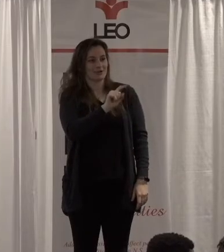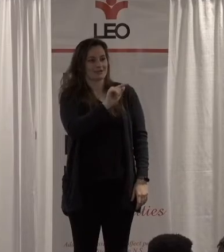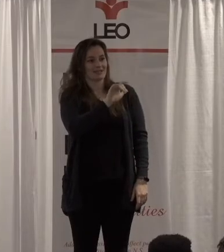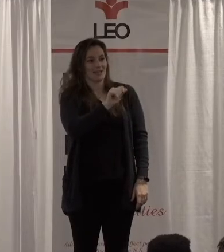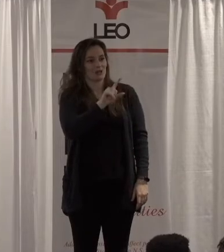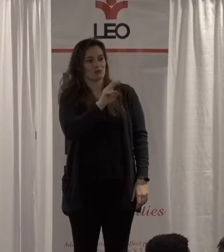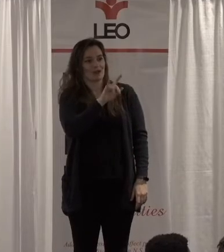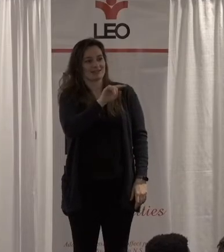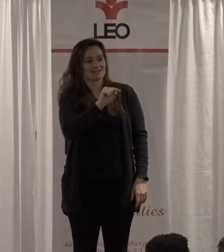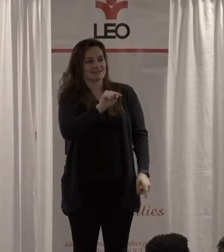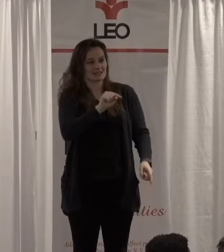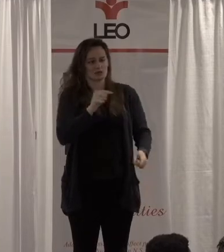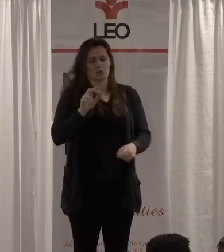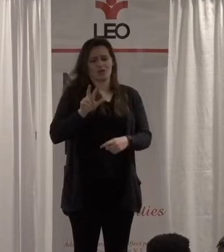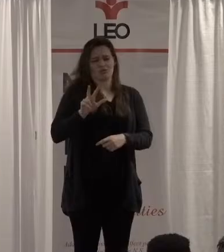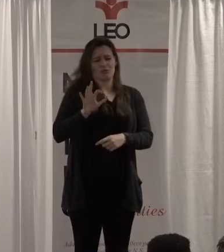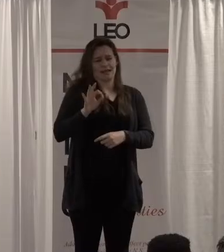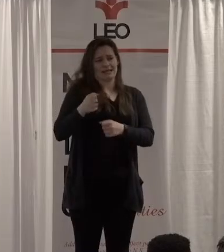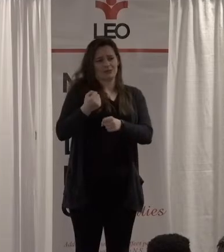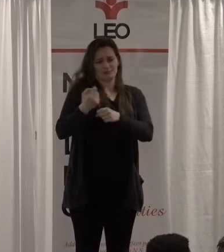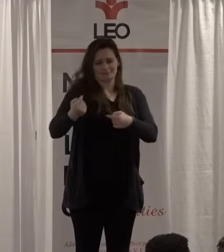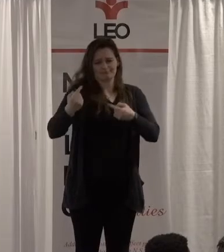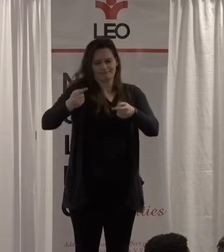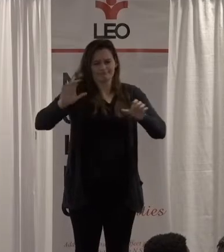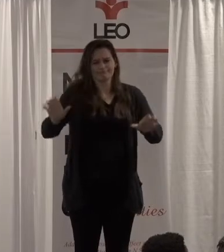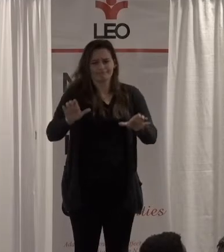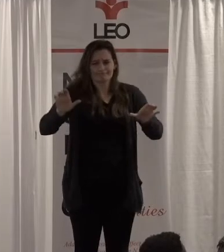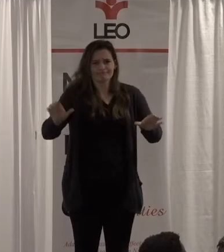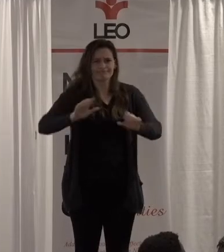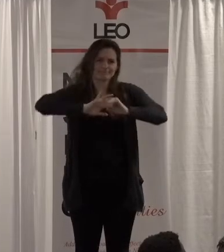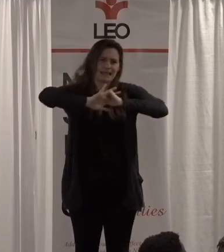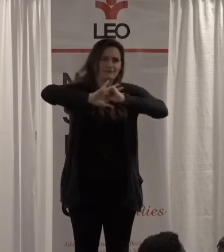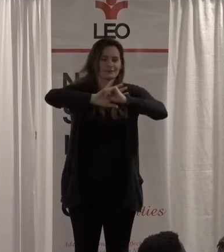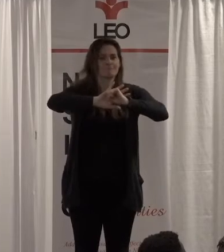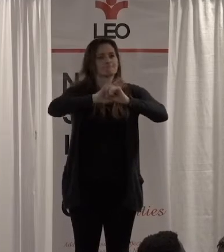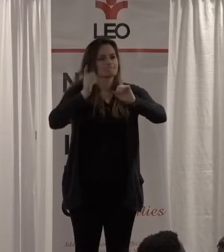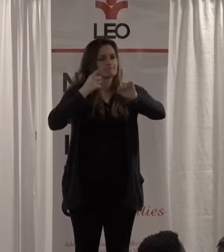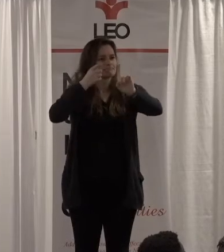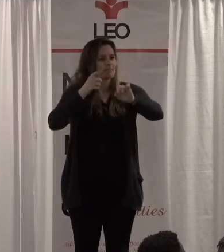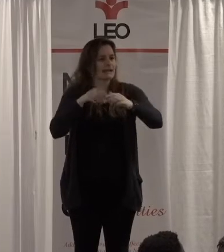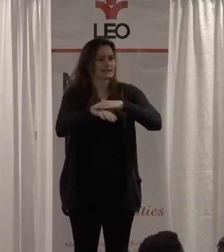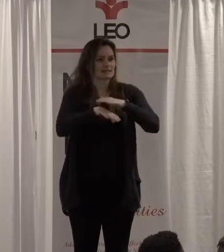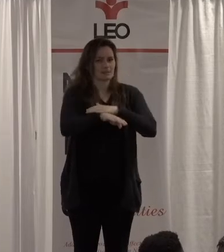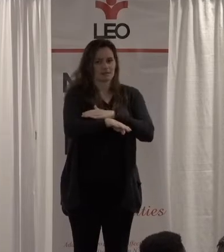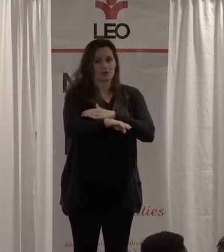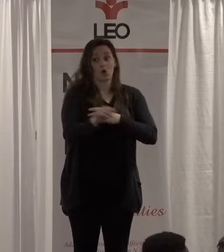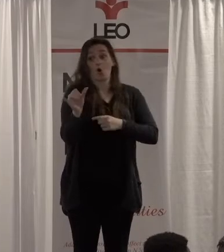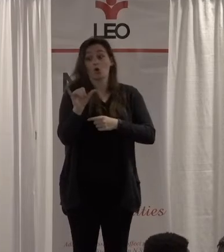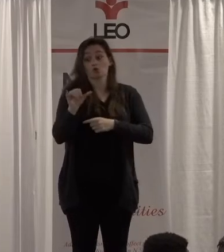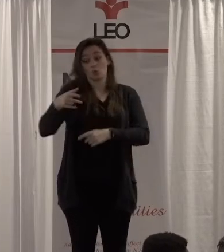IN ADVOCATING ACCESSIBILITY AS WELL AS TO THE PARTNERSHIP OF ACCESS AWARENESS NOVA SCOTIA